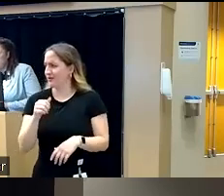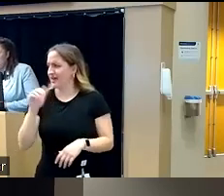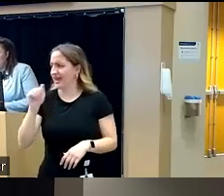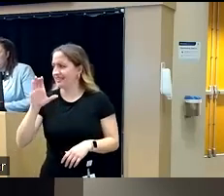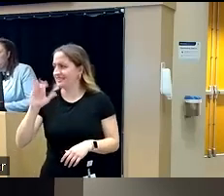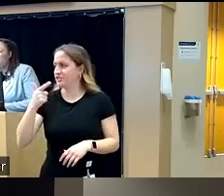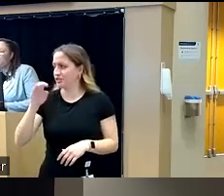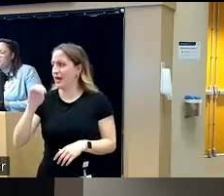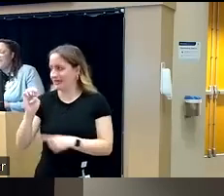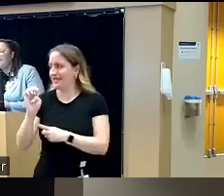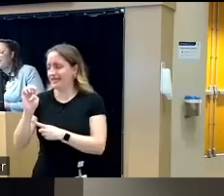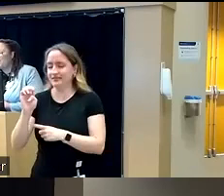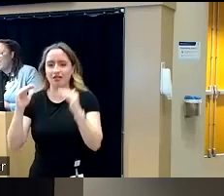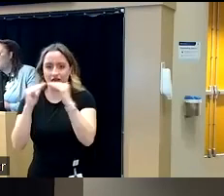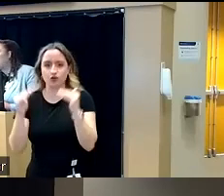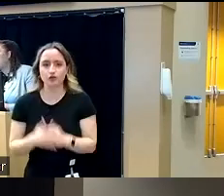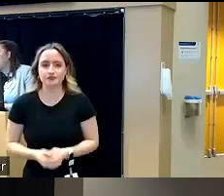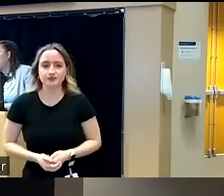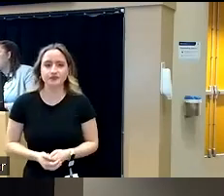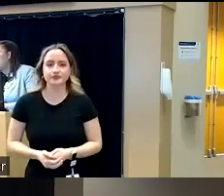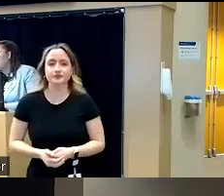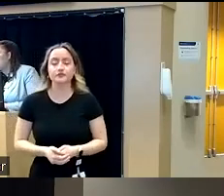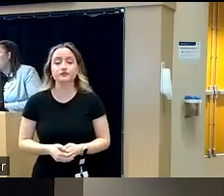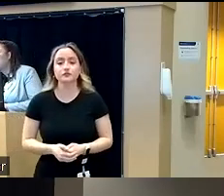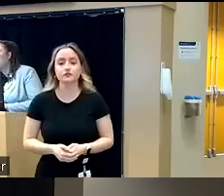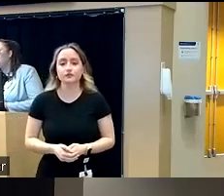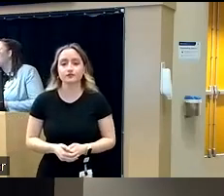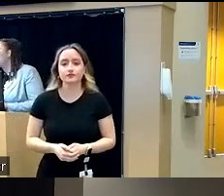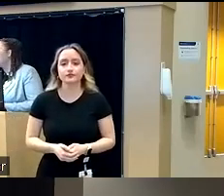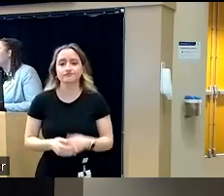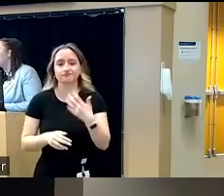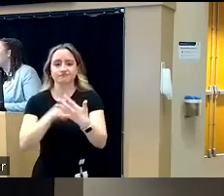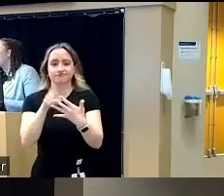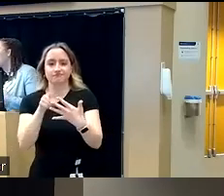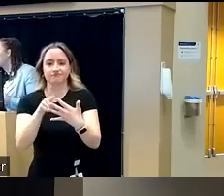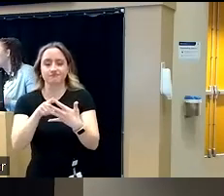of patients with both psychiatric and substance use disorders do not receive treatment for either